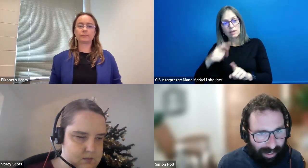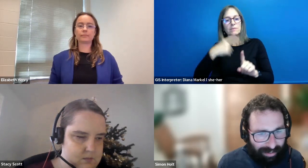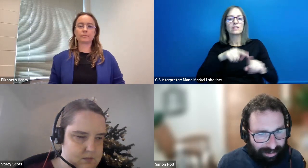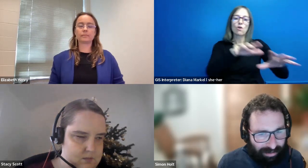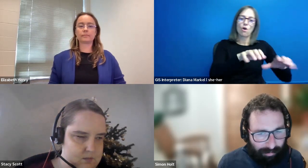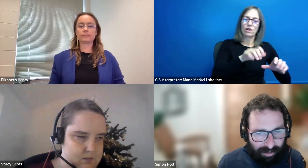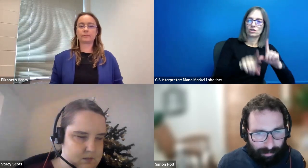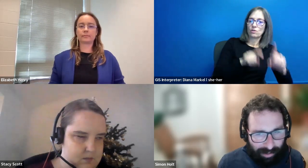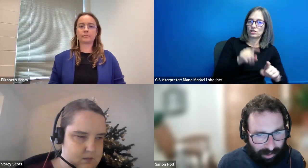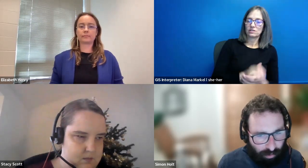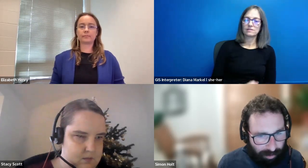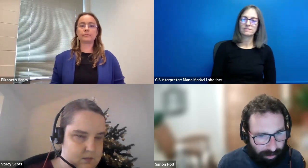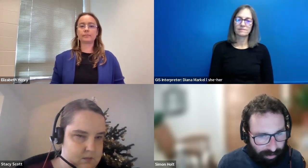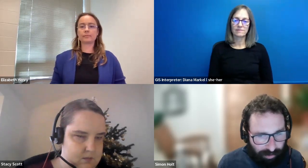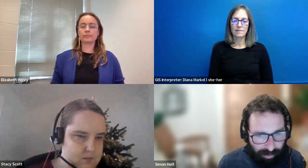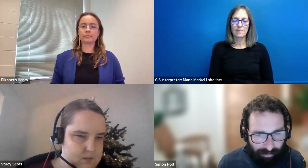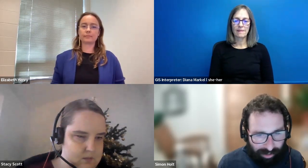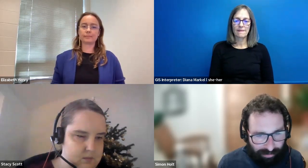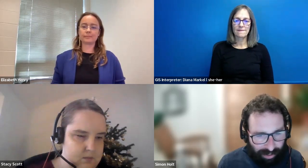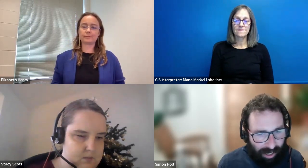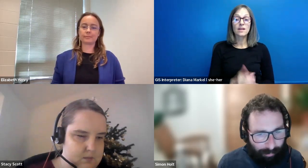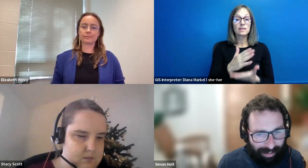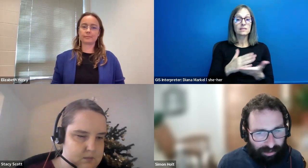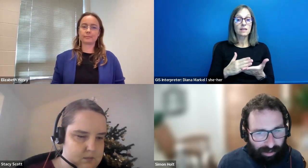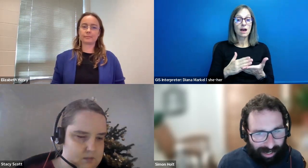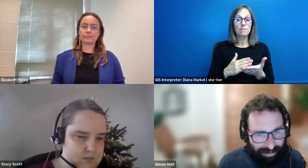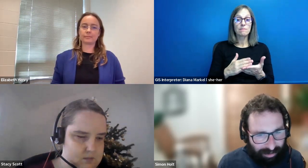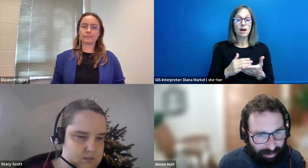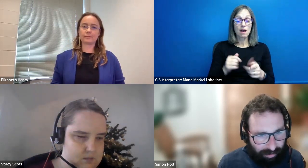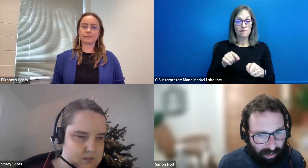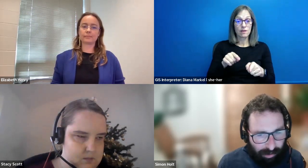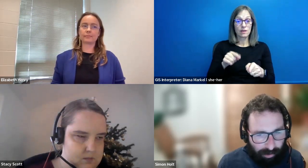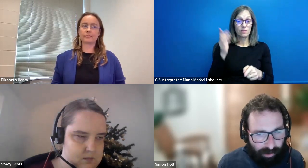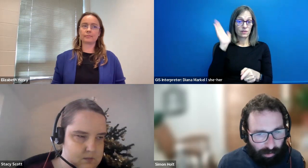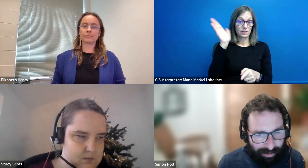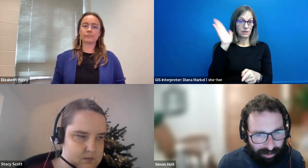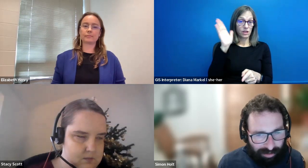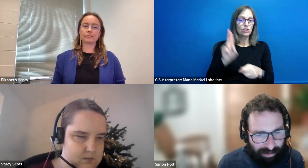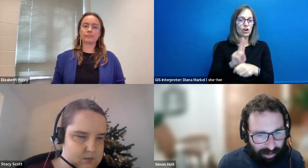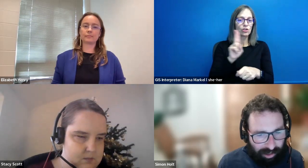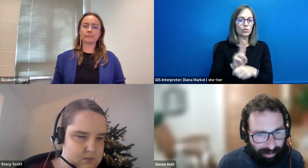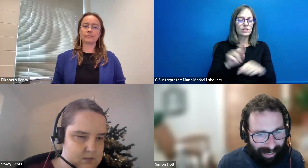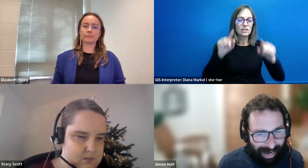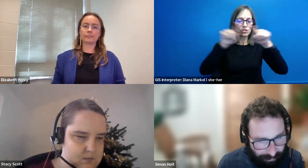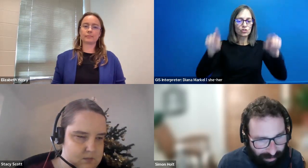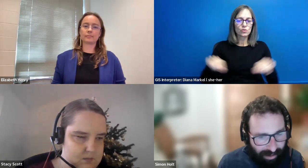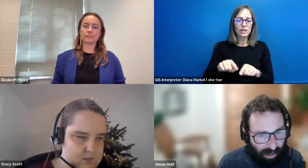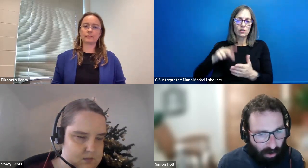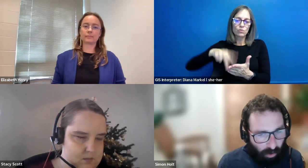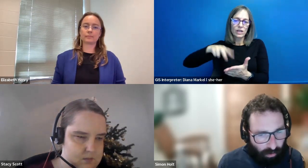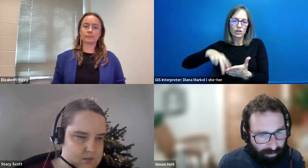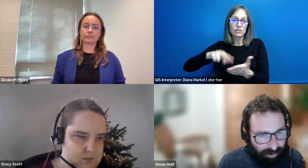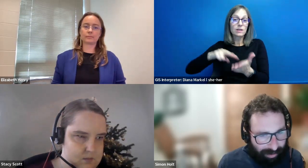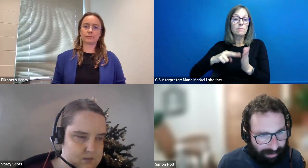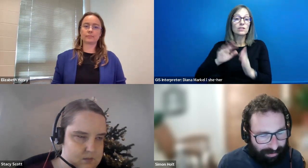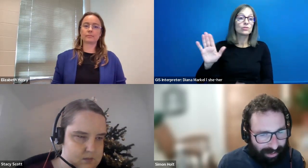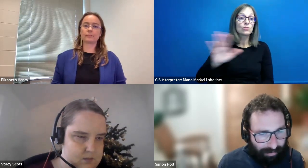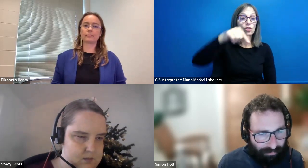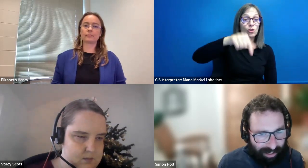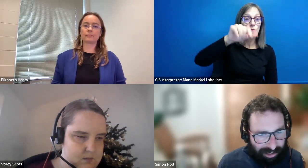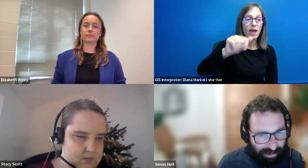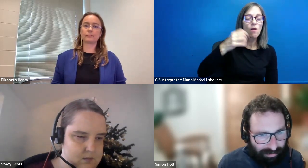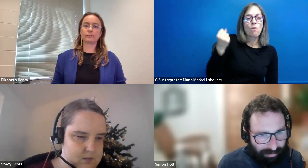Simon Holt: Since some of the speakers will be using screen readers, please could I ask you to put your questions in the Q&A after all three speakers have finished.